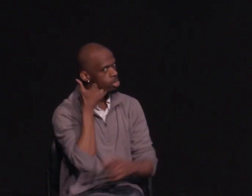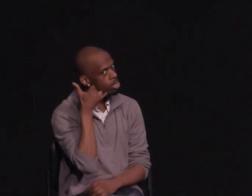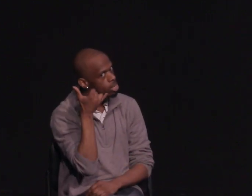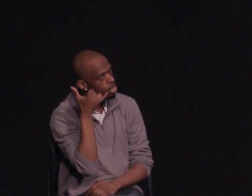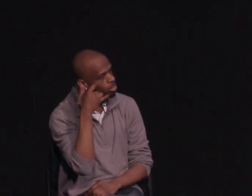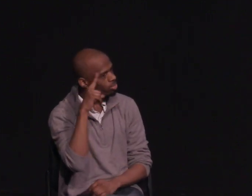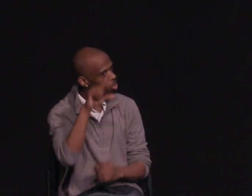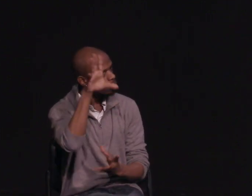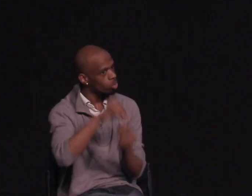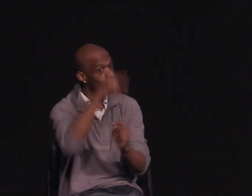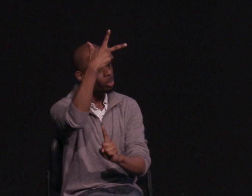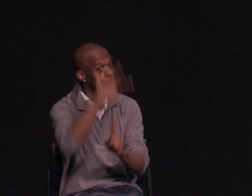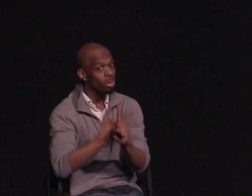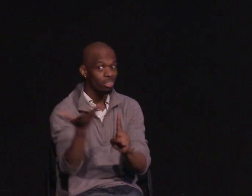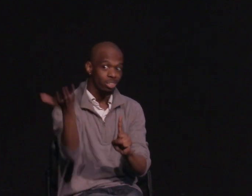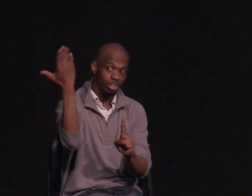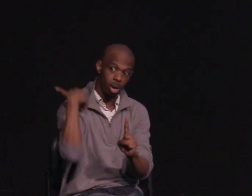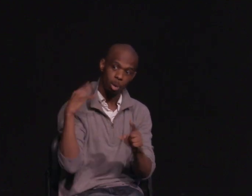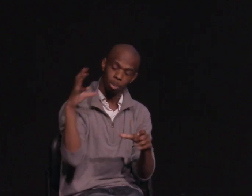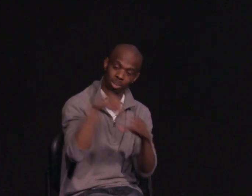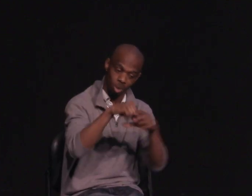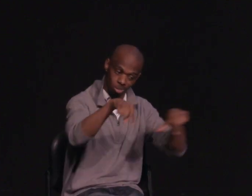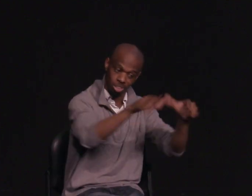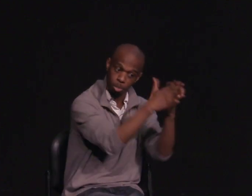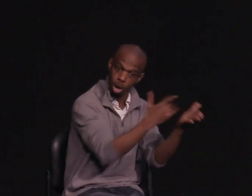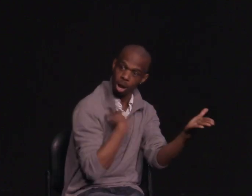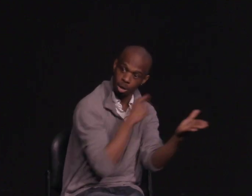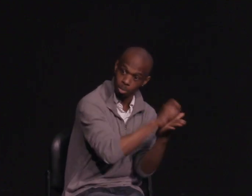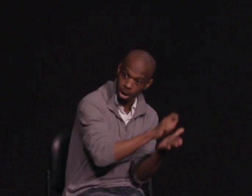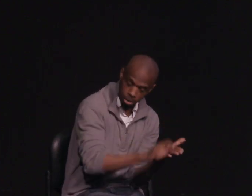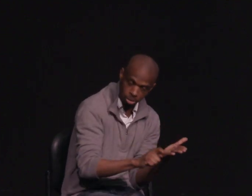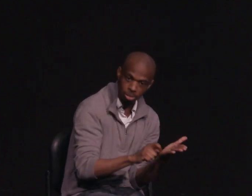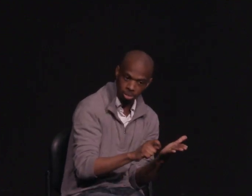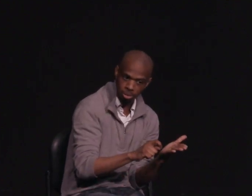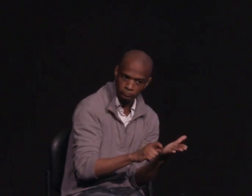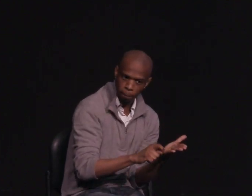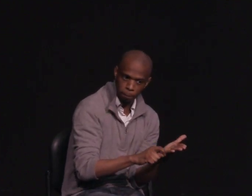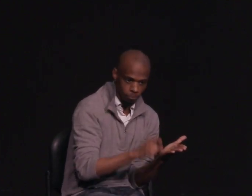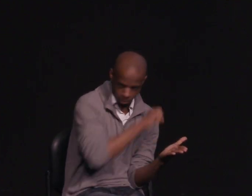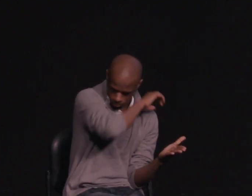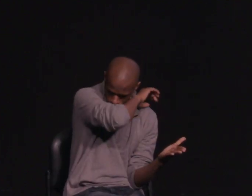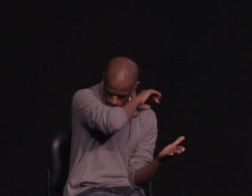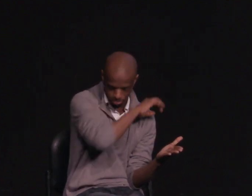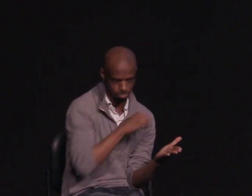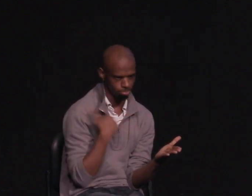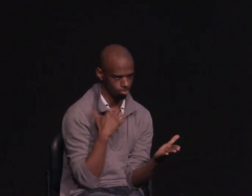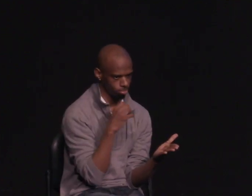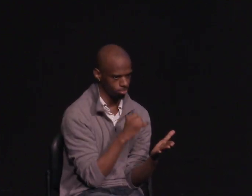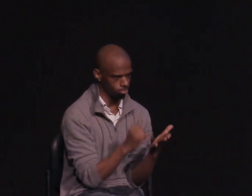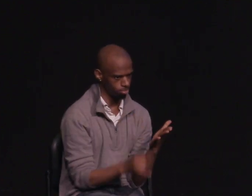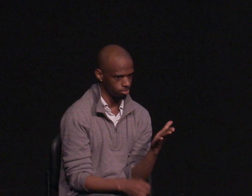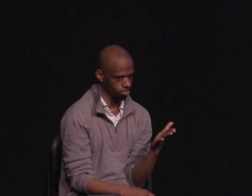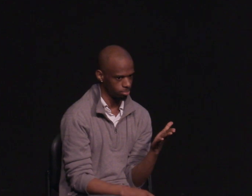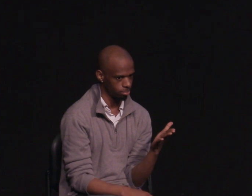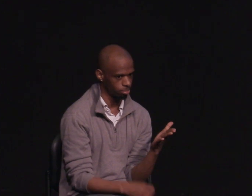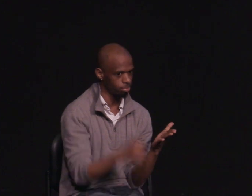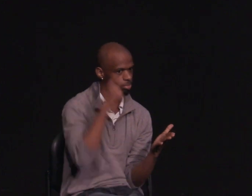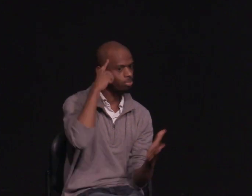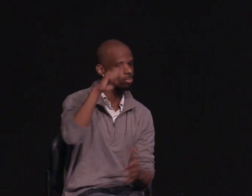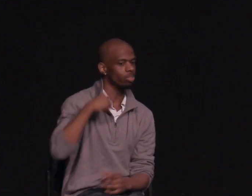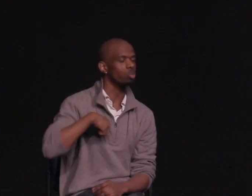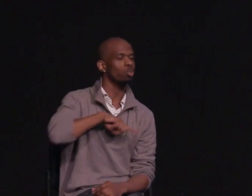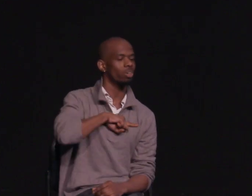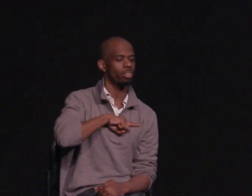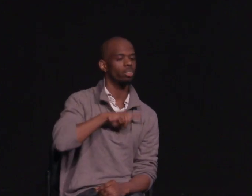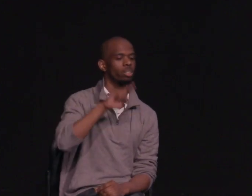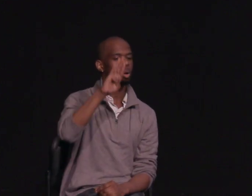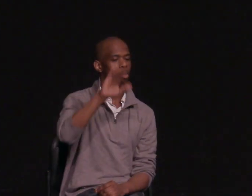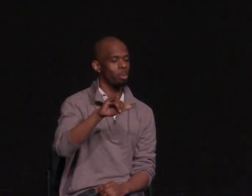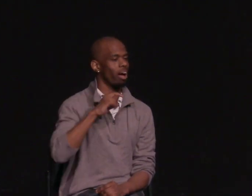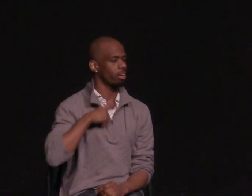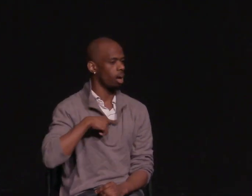this book, "For Us, By Us," for non-Black people.